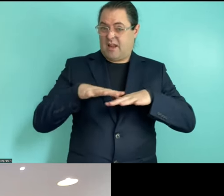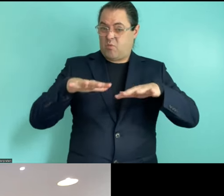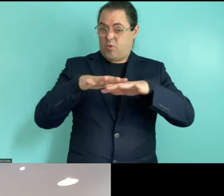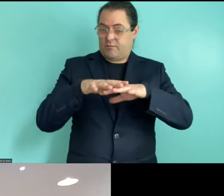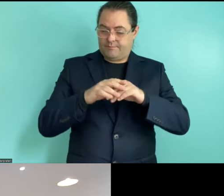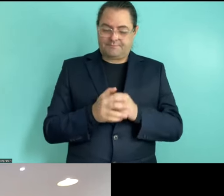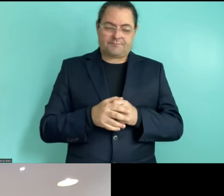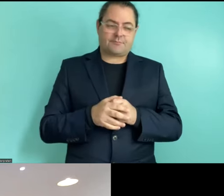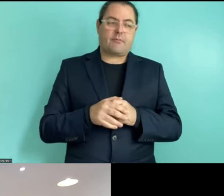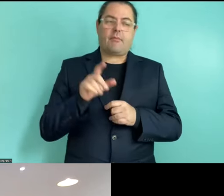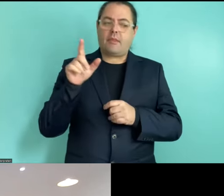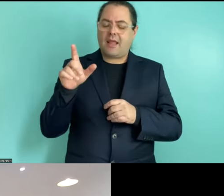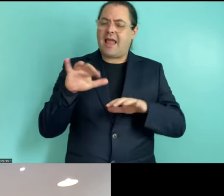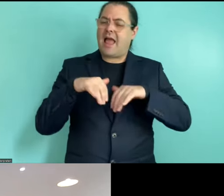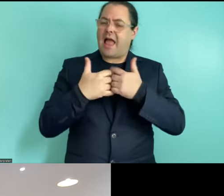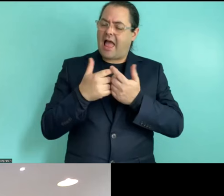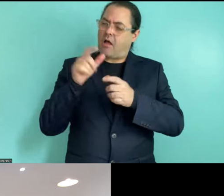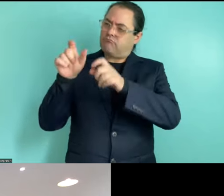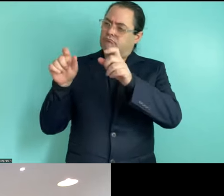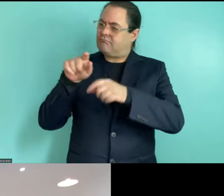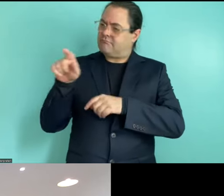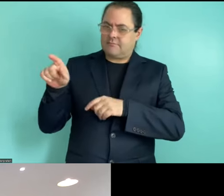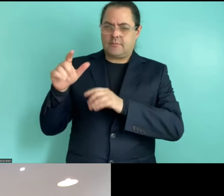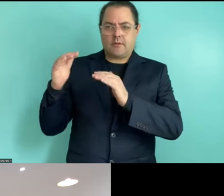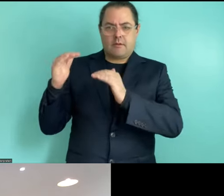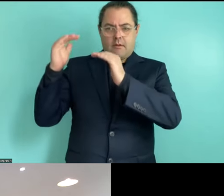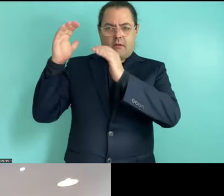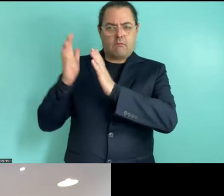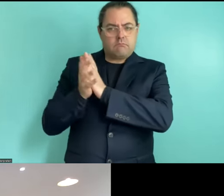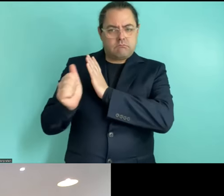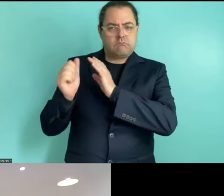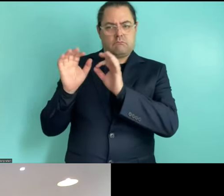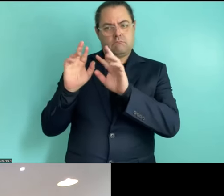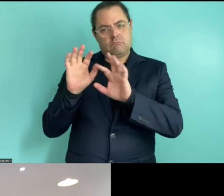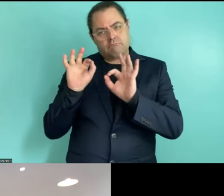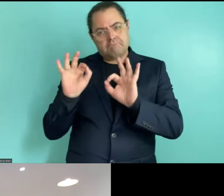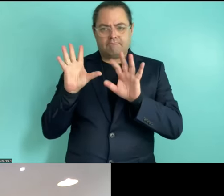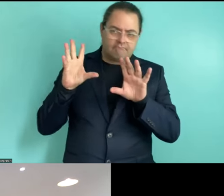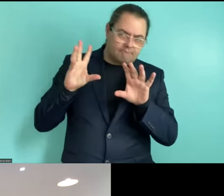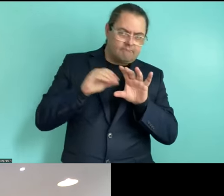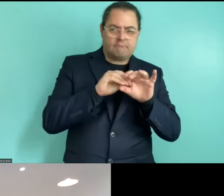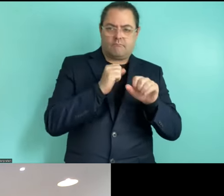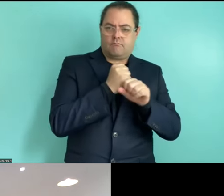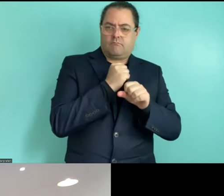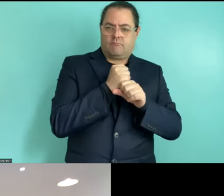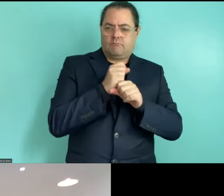the employability of persons with disabilities, Patricia Could you please share with us more